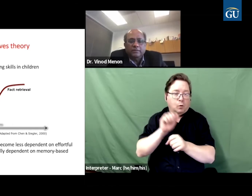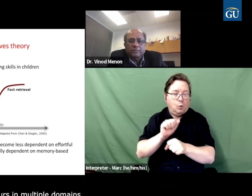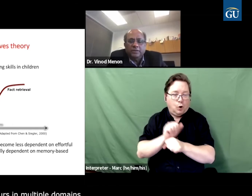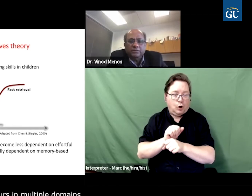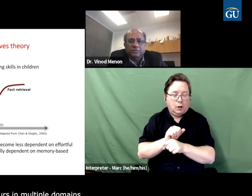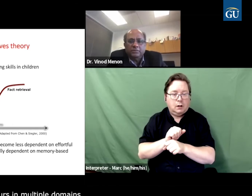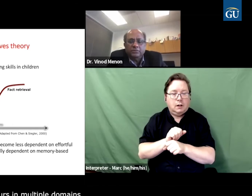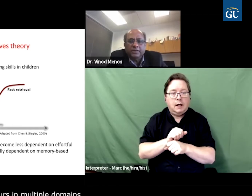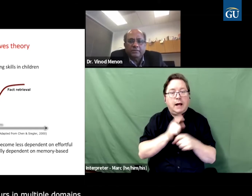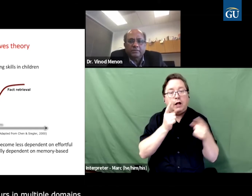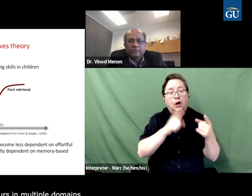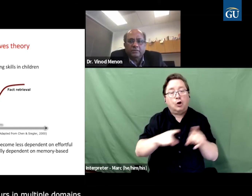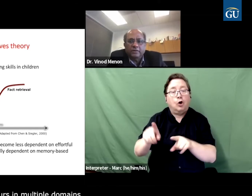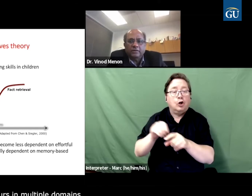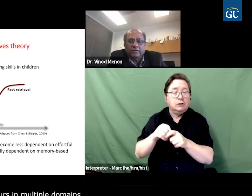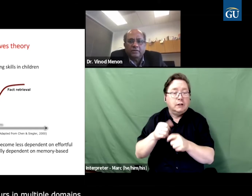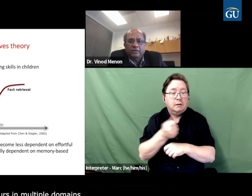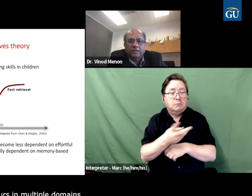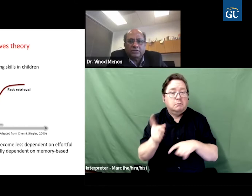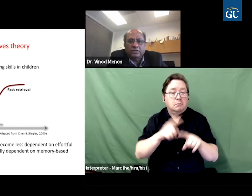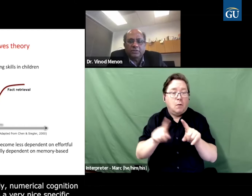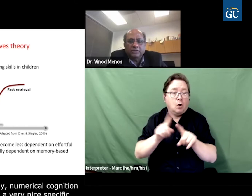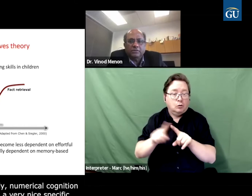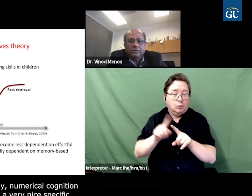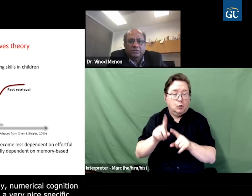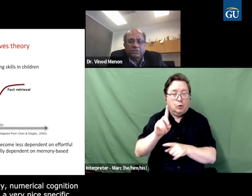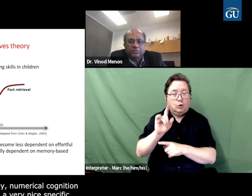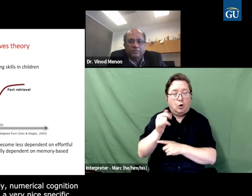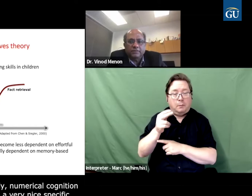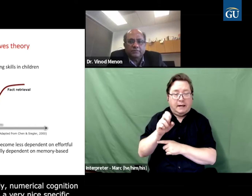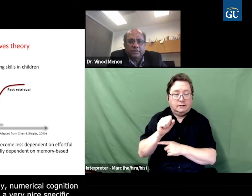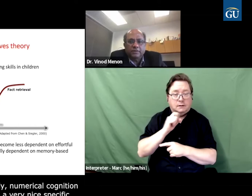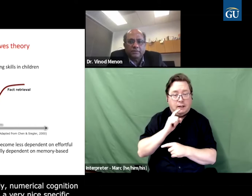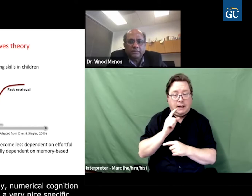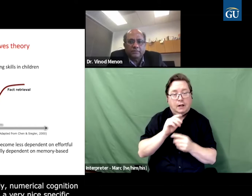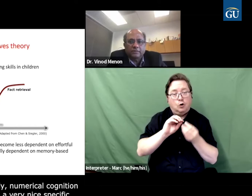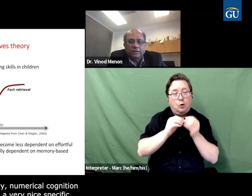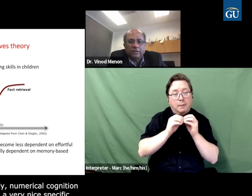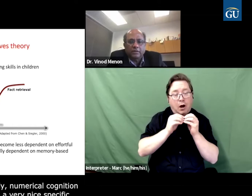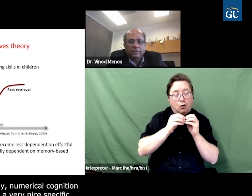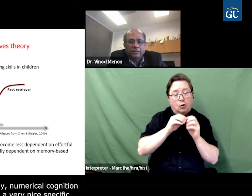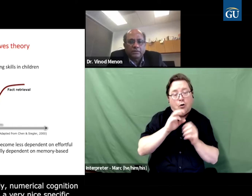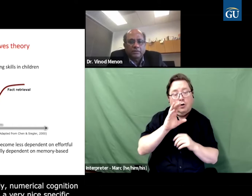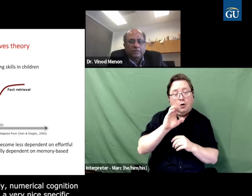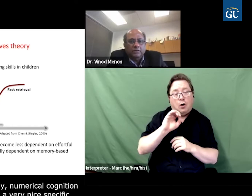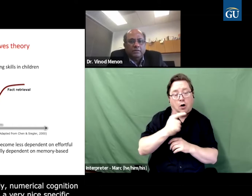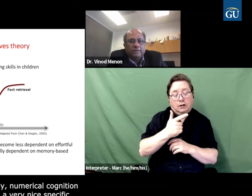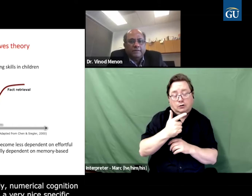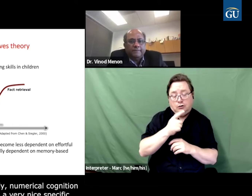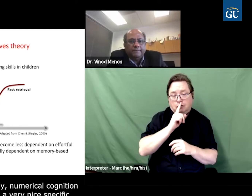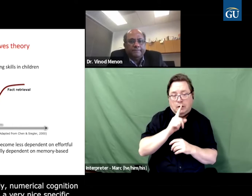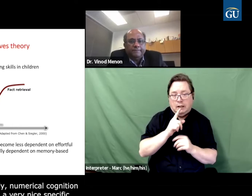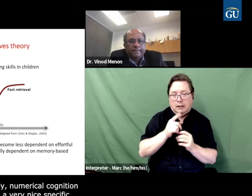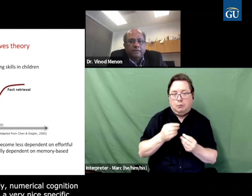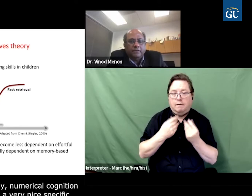and this occurs in multiple domains nice and actually numerical cognition